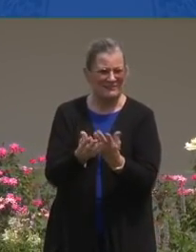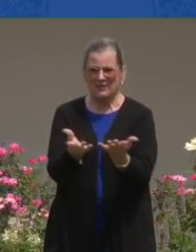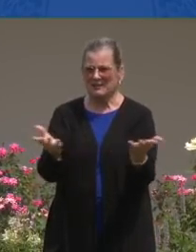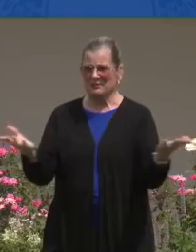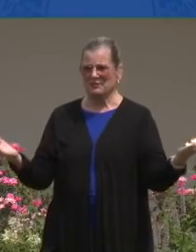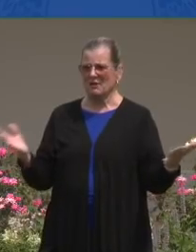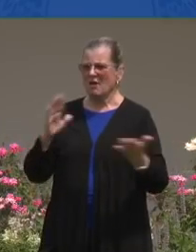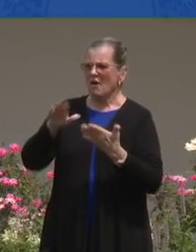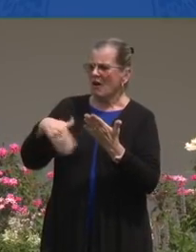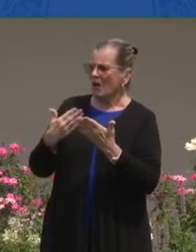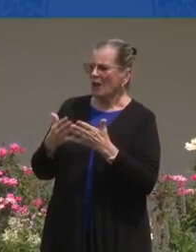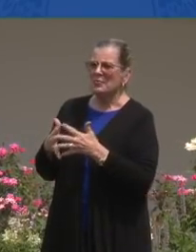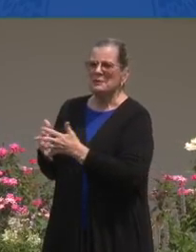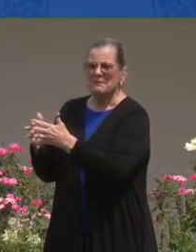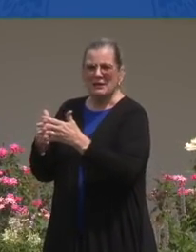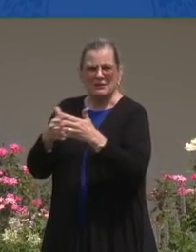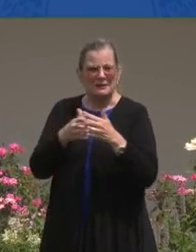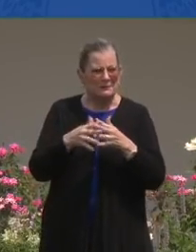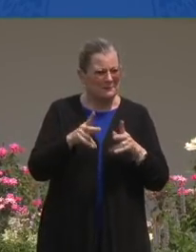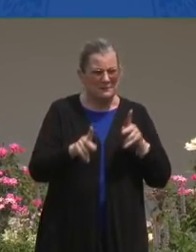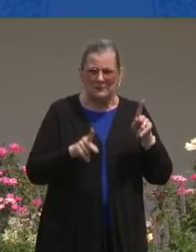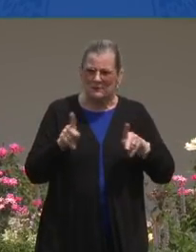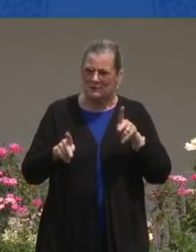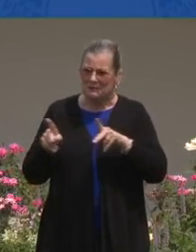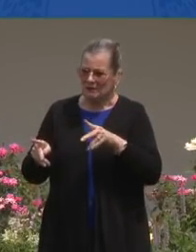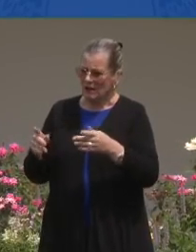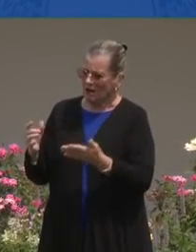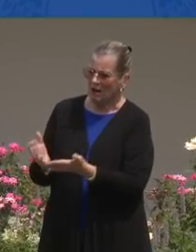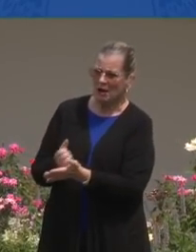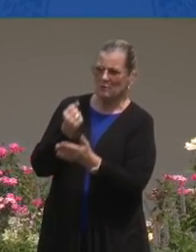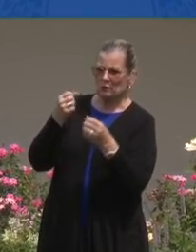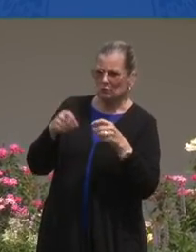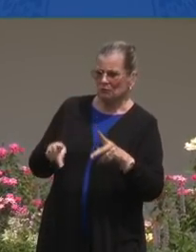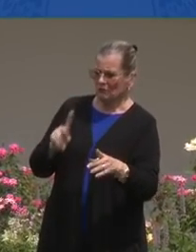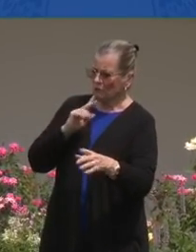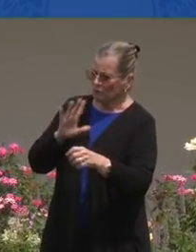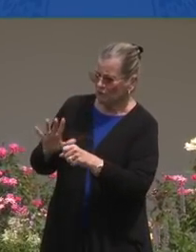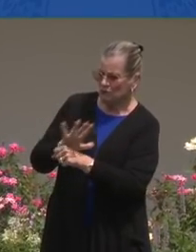to fully participate in our democracy,